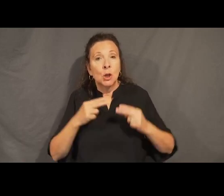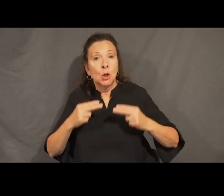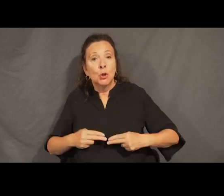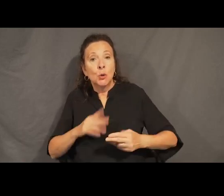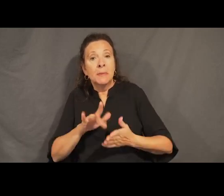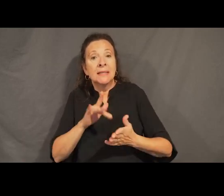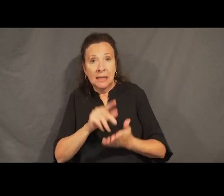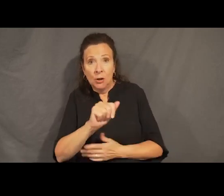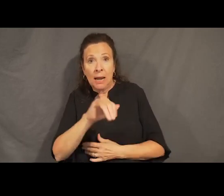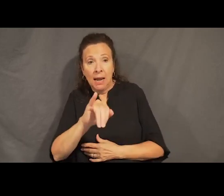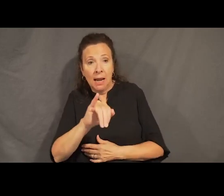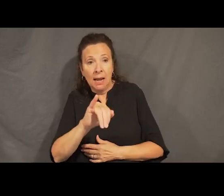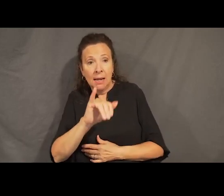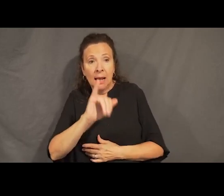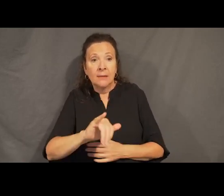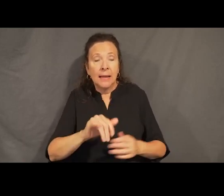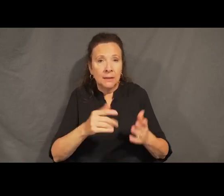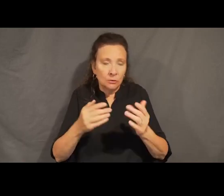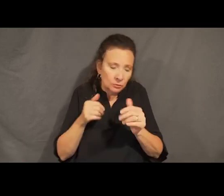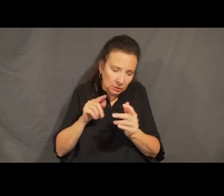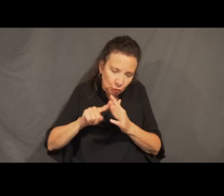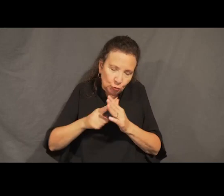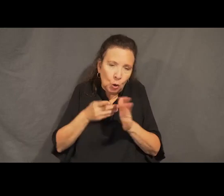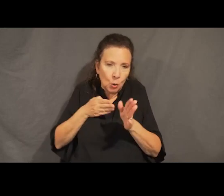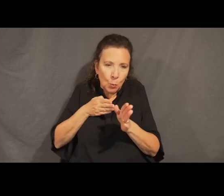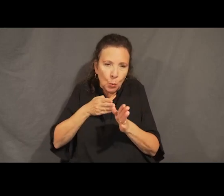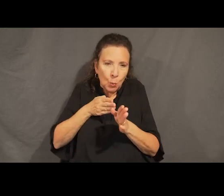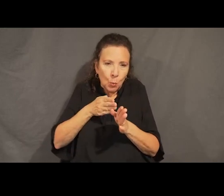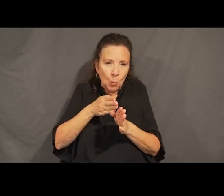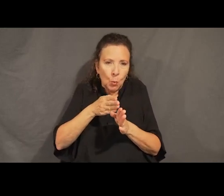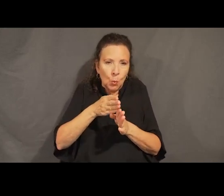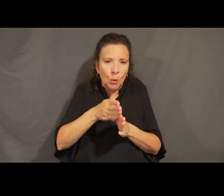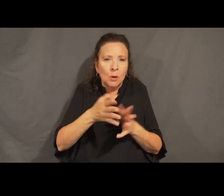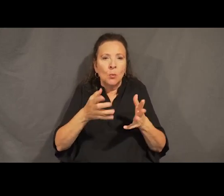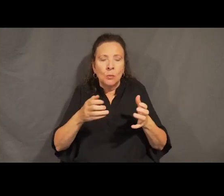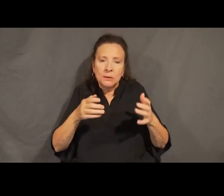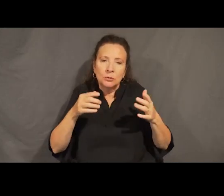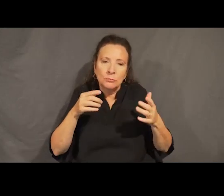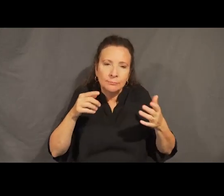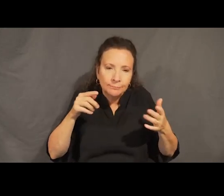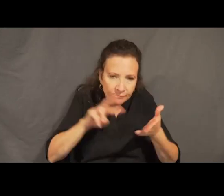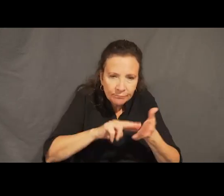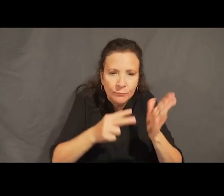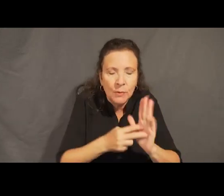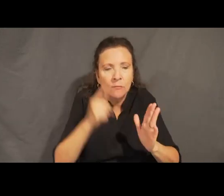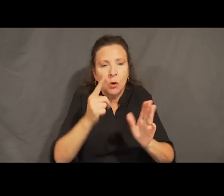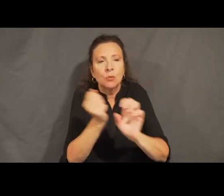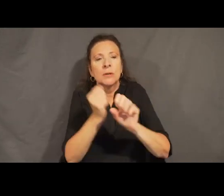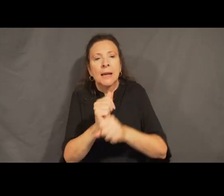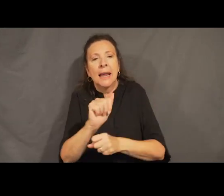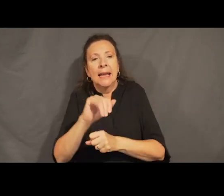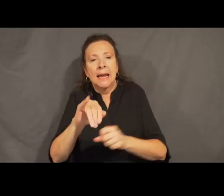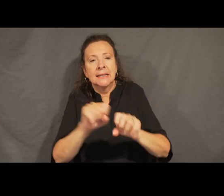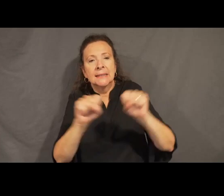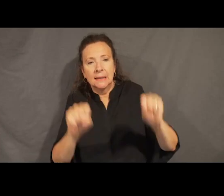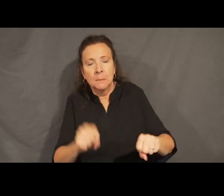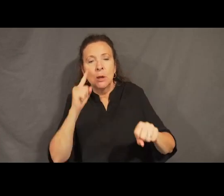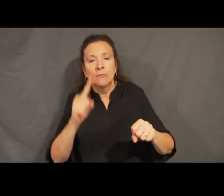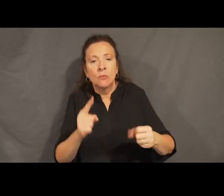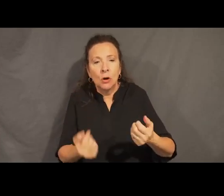discipline intent on creating AI systems that amplify and augment, rather than displace human